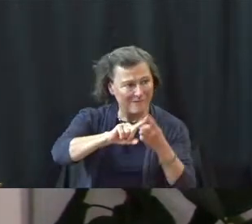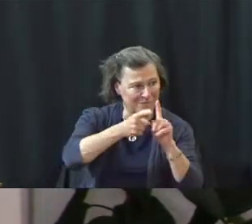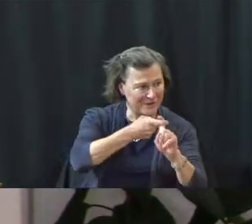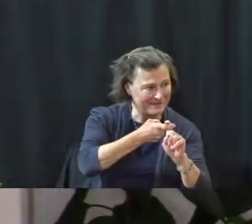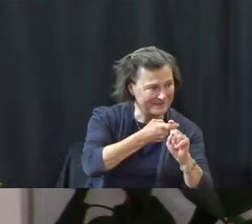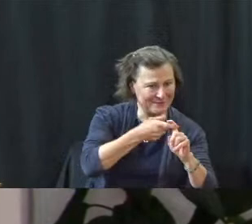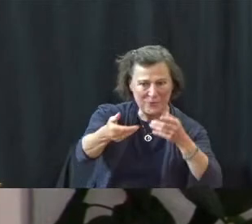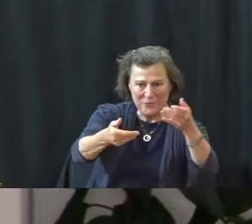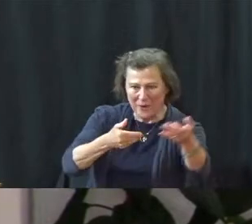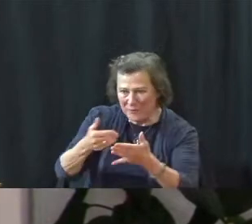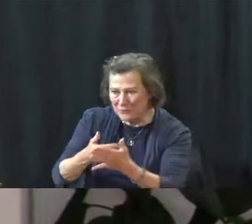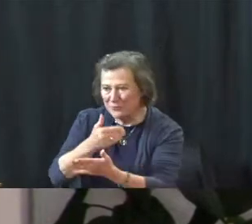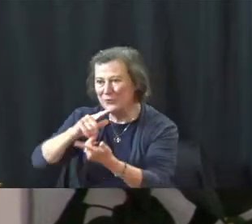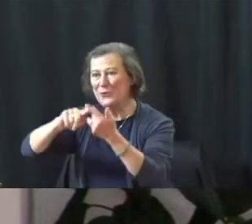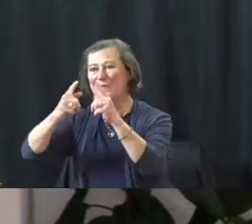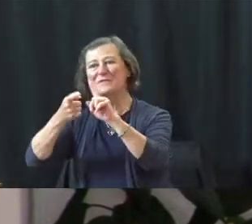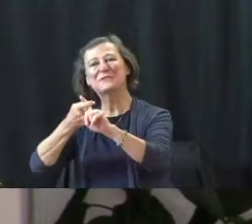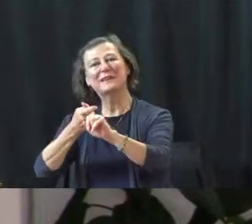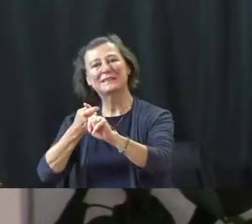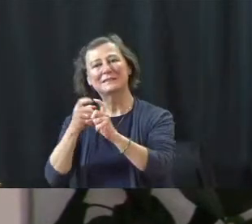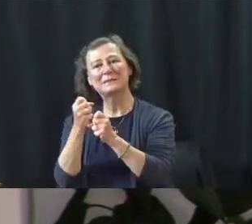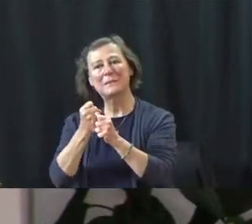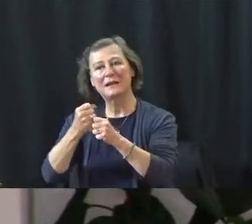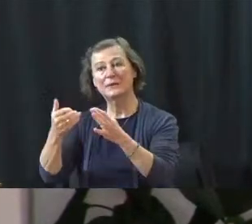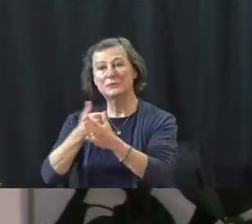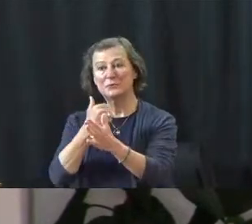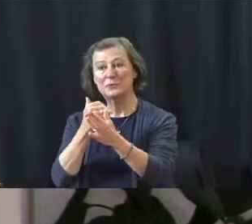friends, and make new connections.